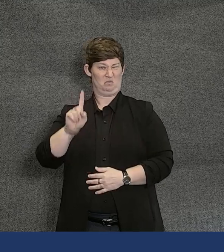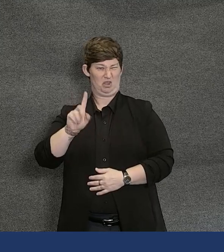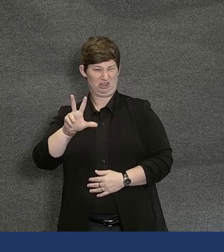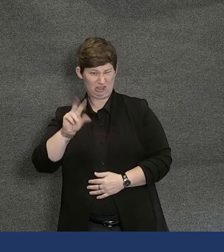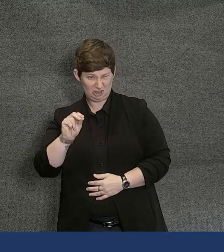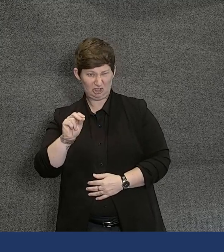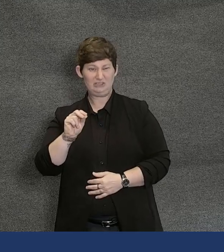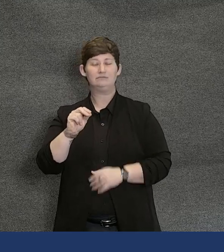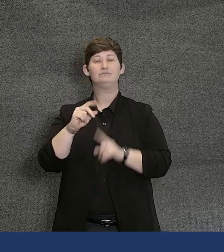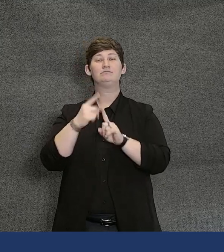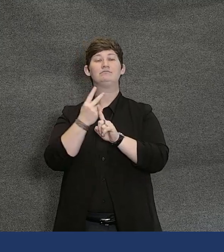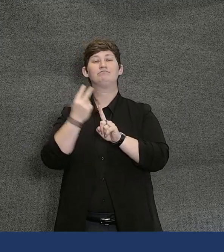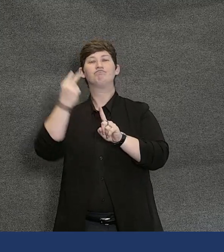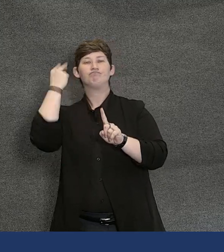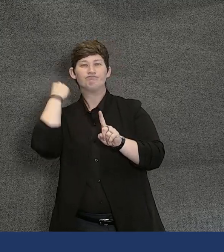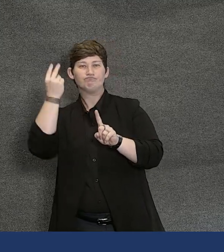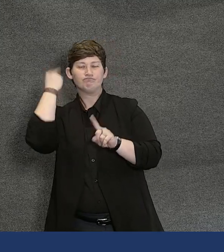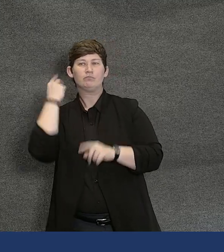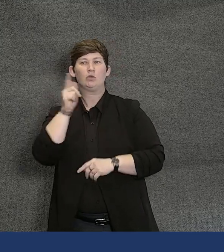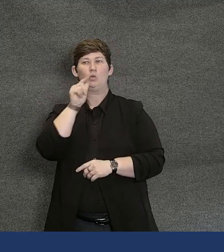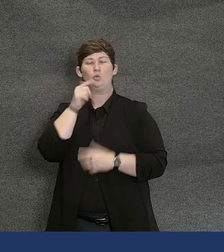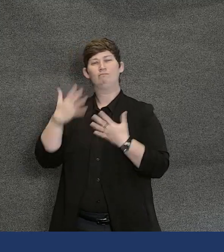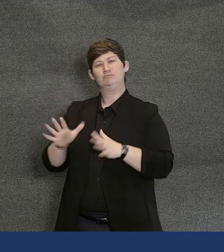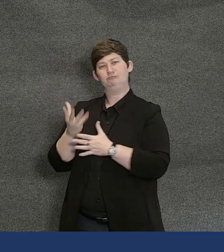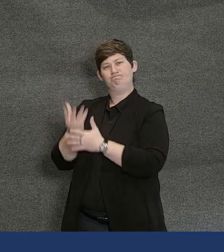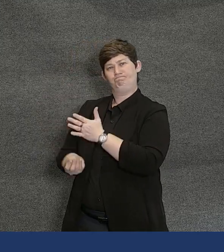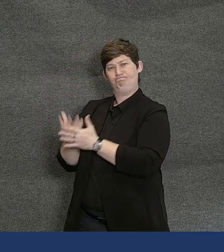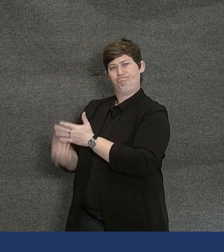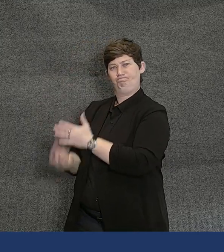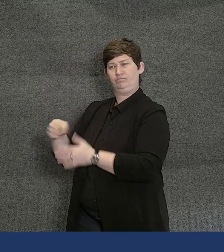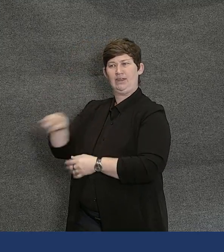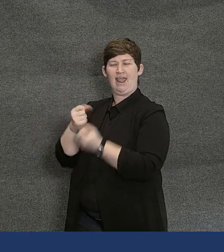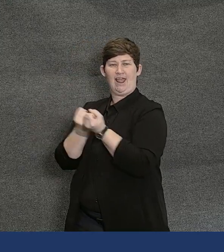1:50, we have more public officials that will be speaking.